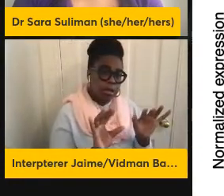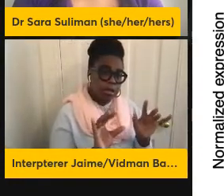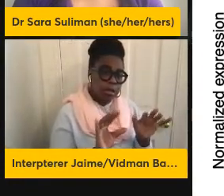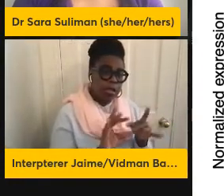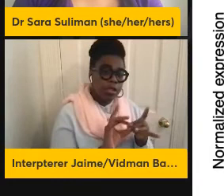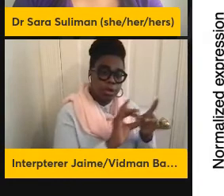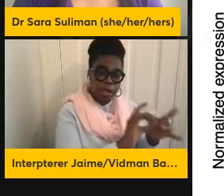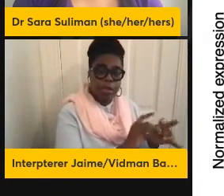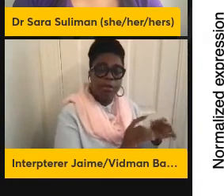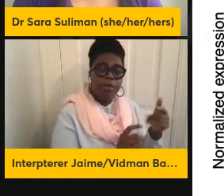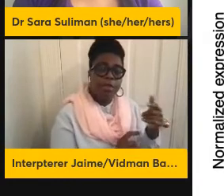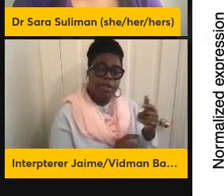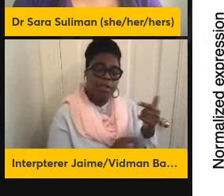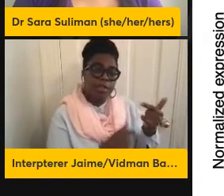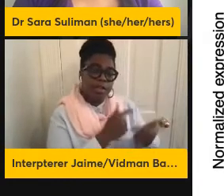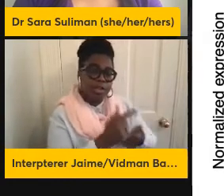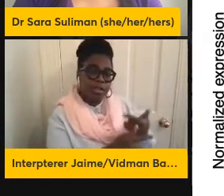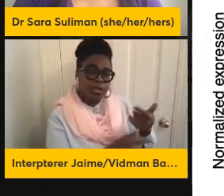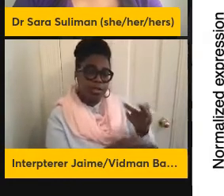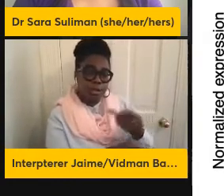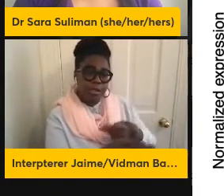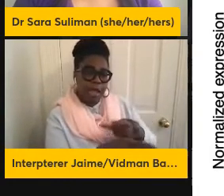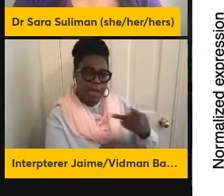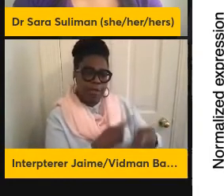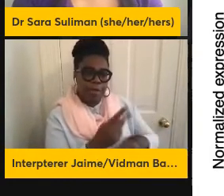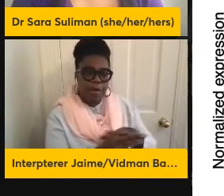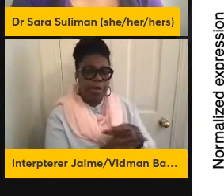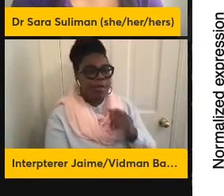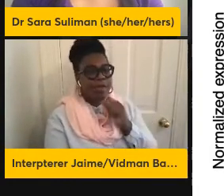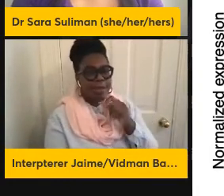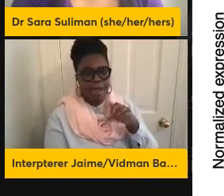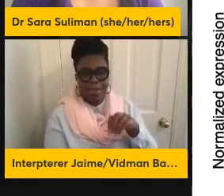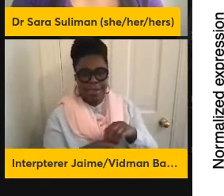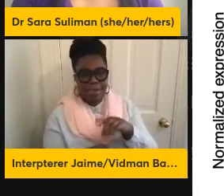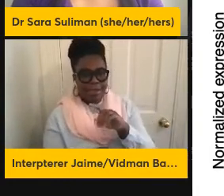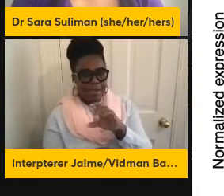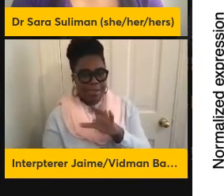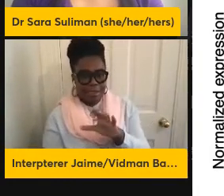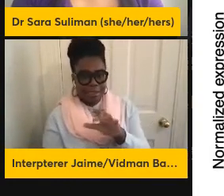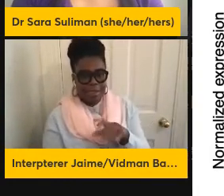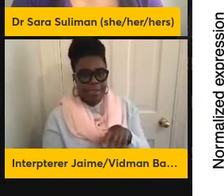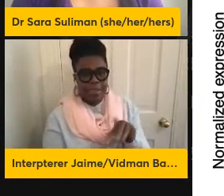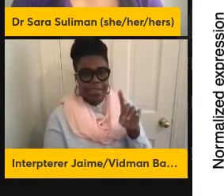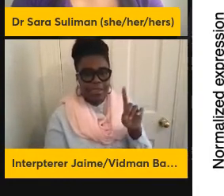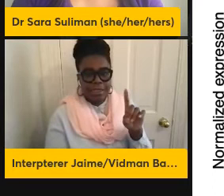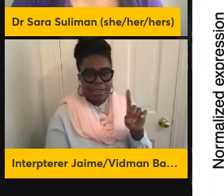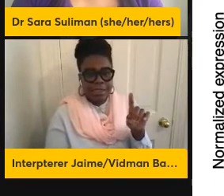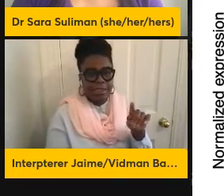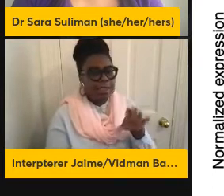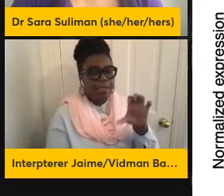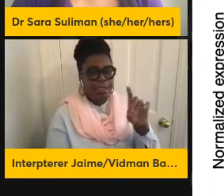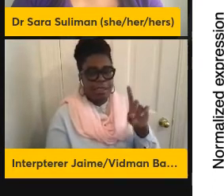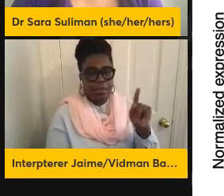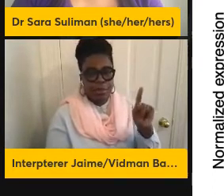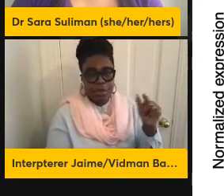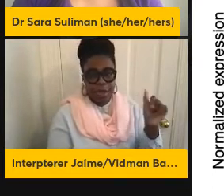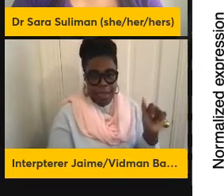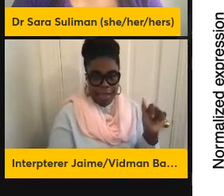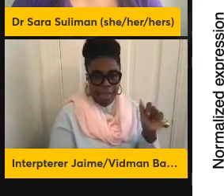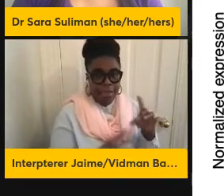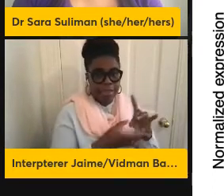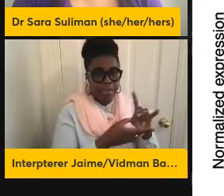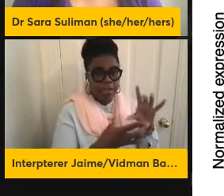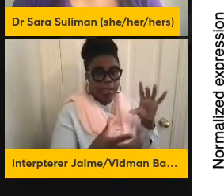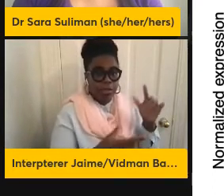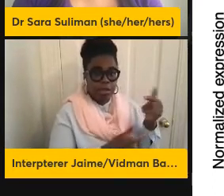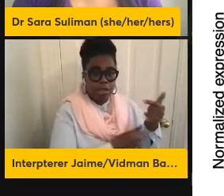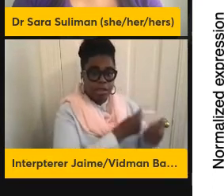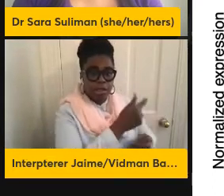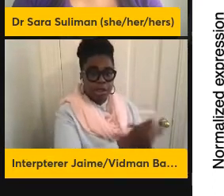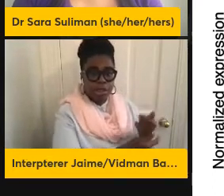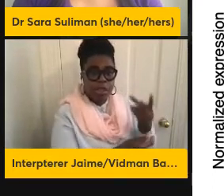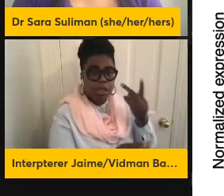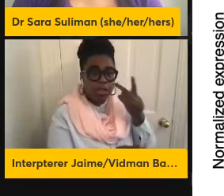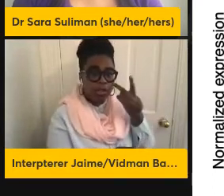genotype in macrophages, but not in DCs. And CD one a was the top DC associated gene where you can see that the the minor